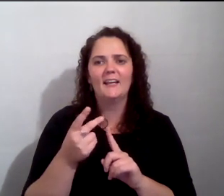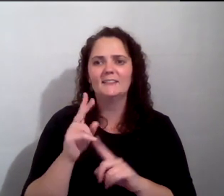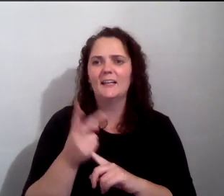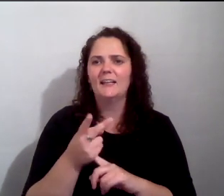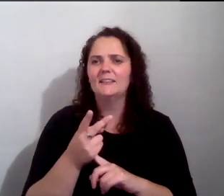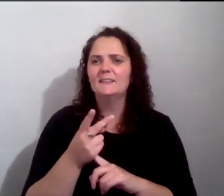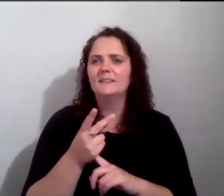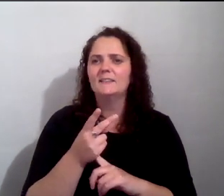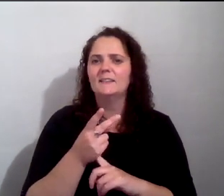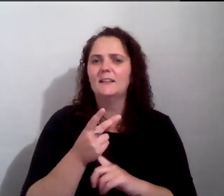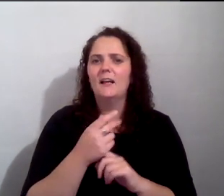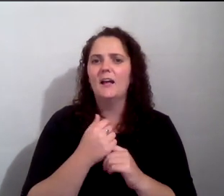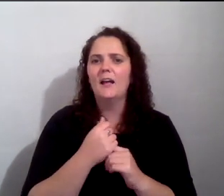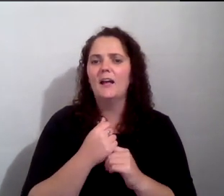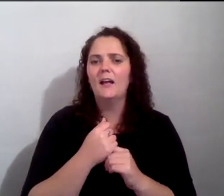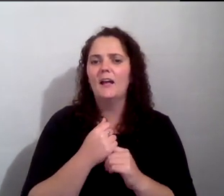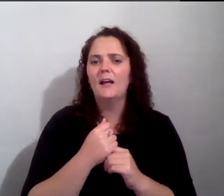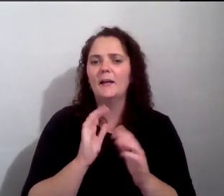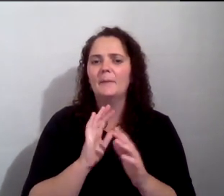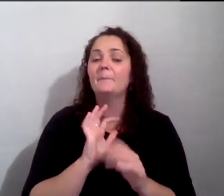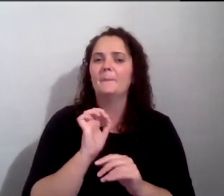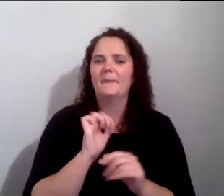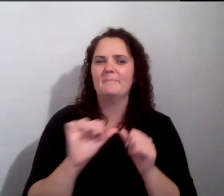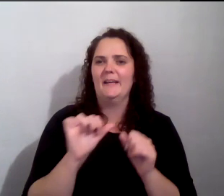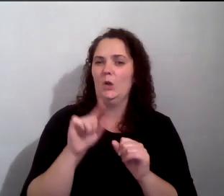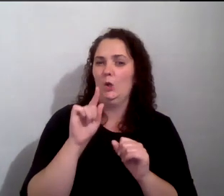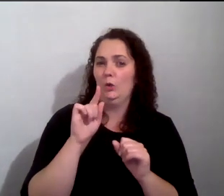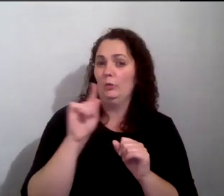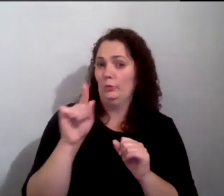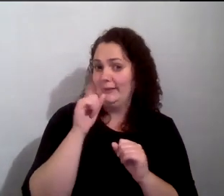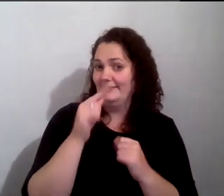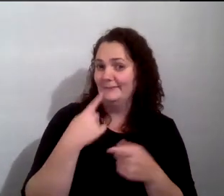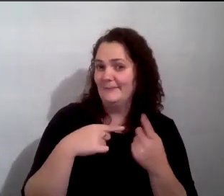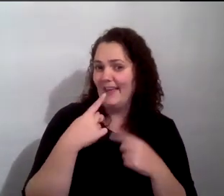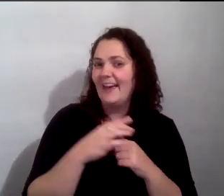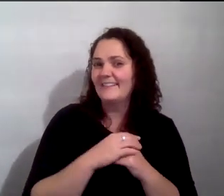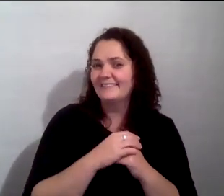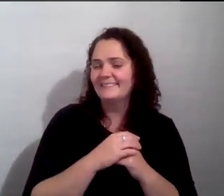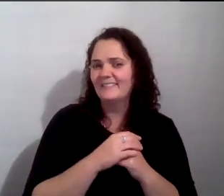series Julie that that you've used – Well perhaps let’s have you explain